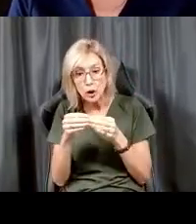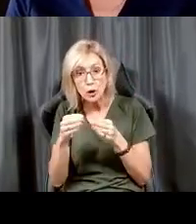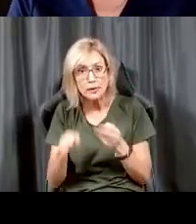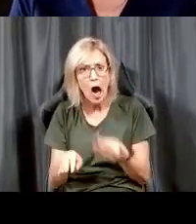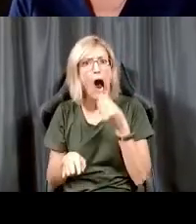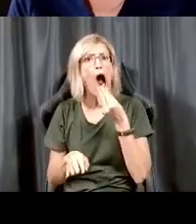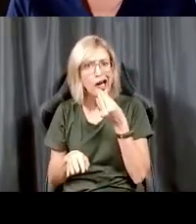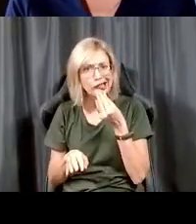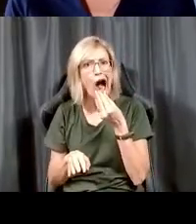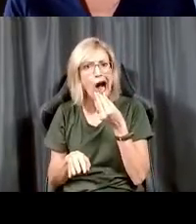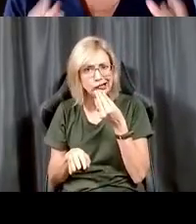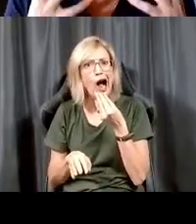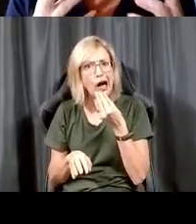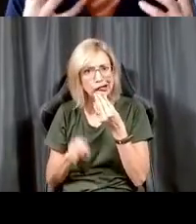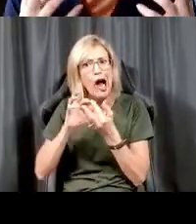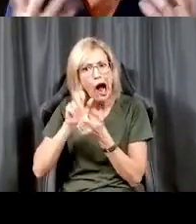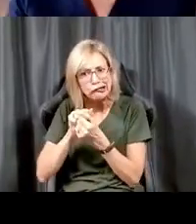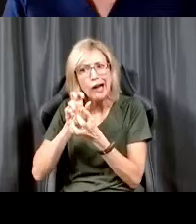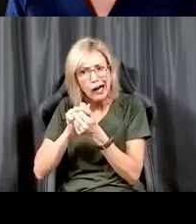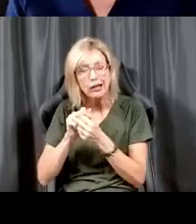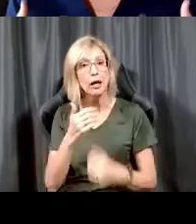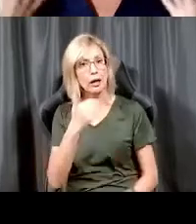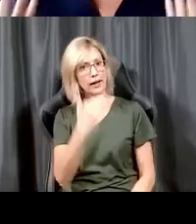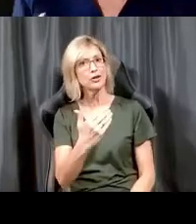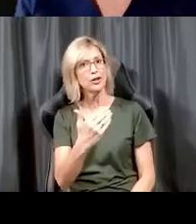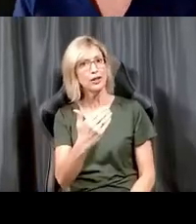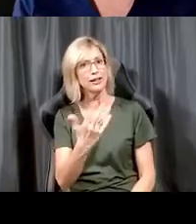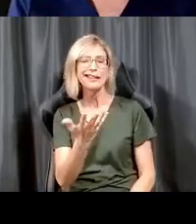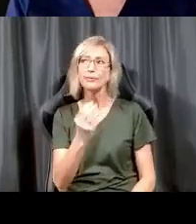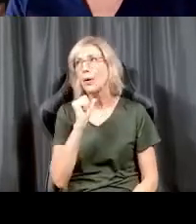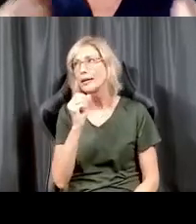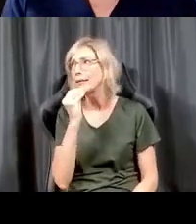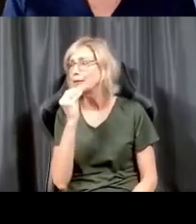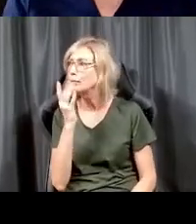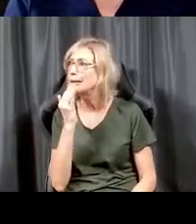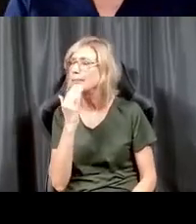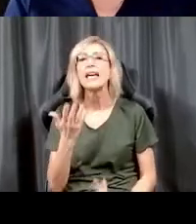crunchy food, not food. Crunchy that is edible that